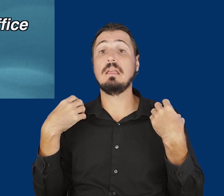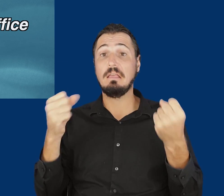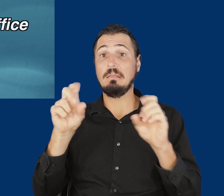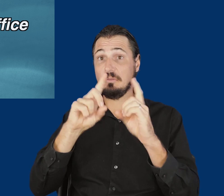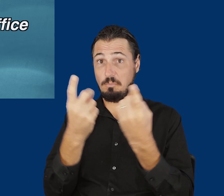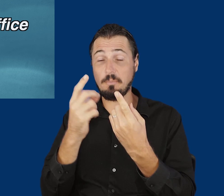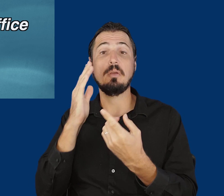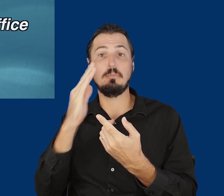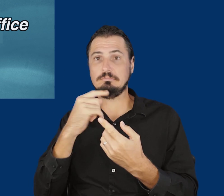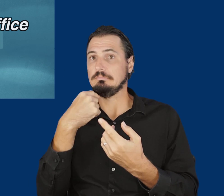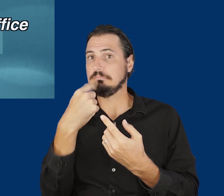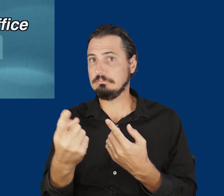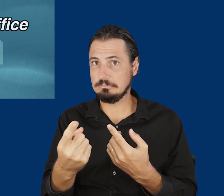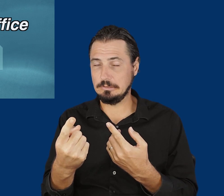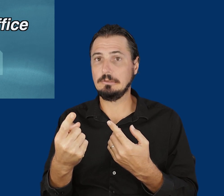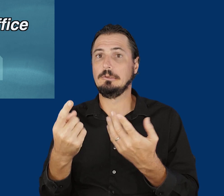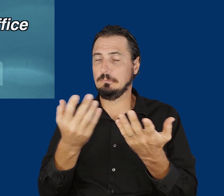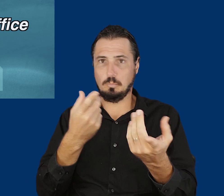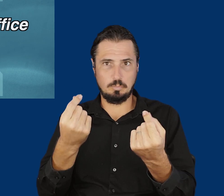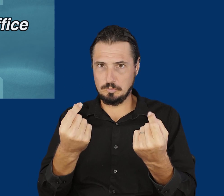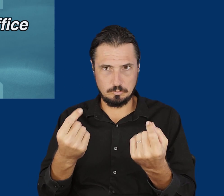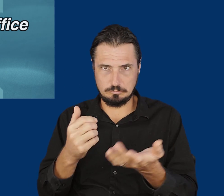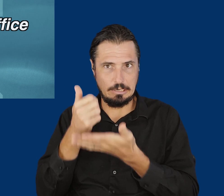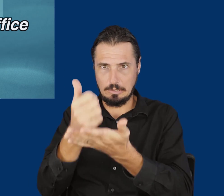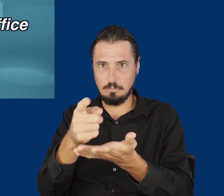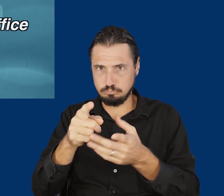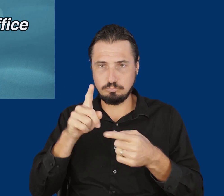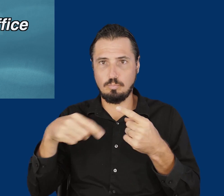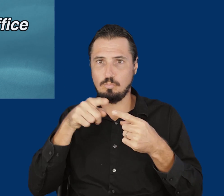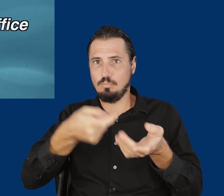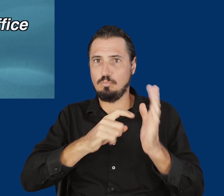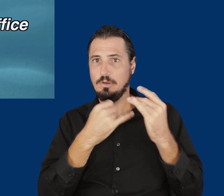give you instructions and help to meet your needs during the isolation and quarantine periods.